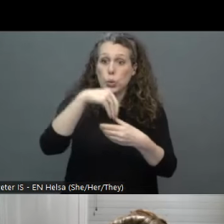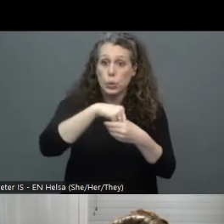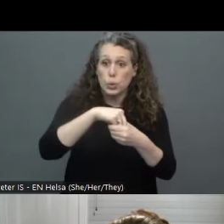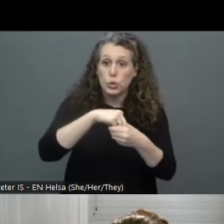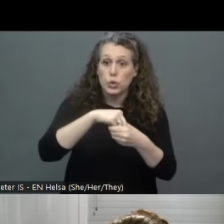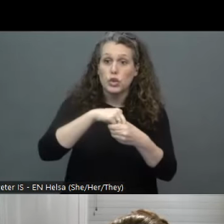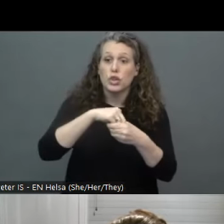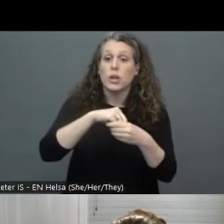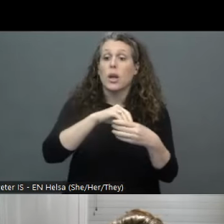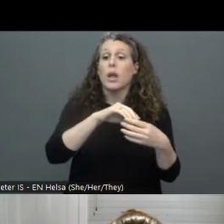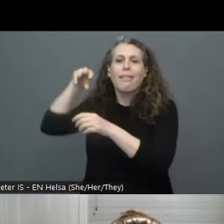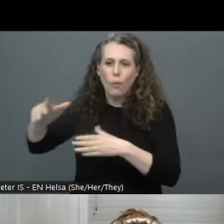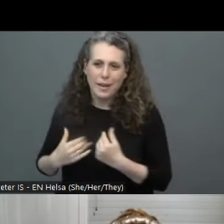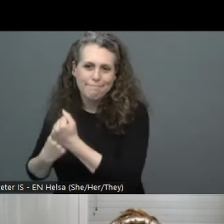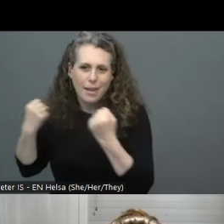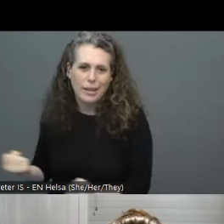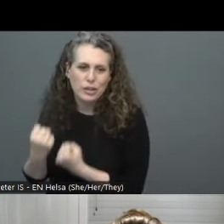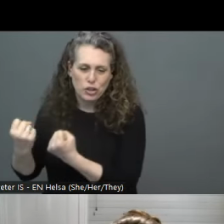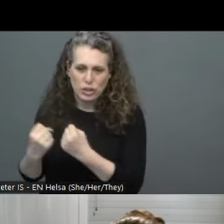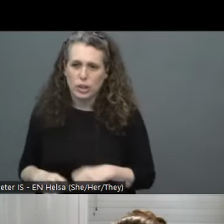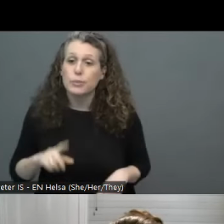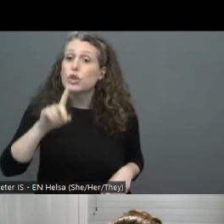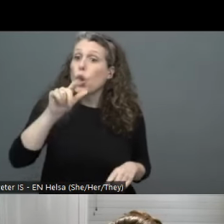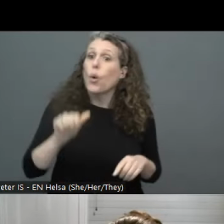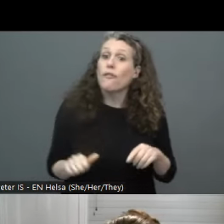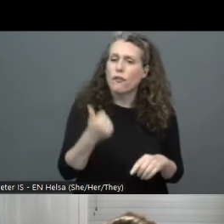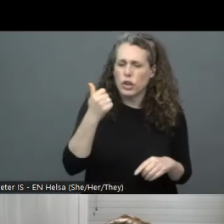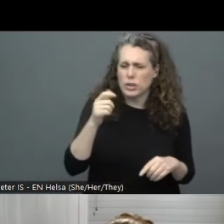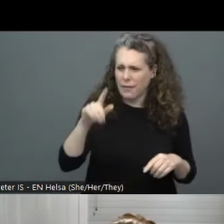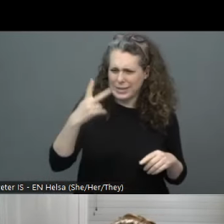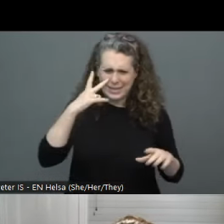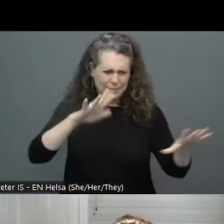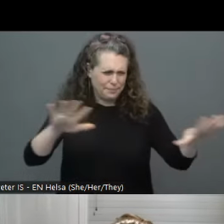The Working Group approached this task by first undertaking a mapping of how